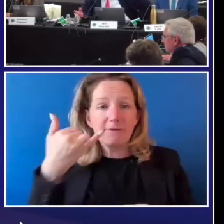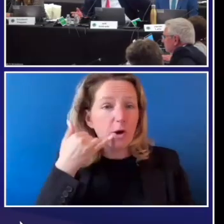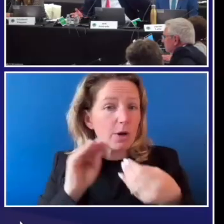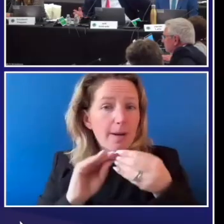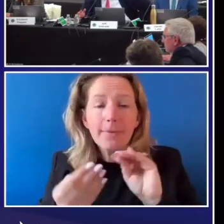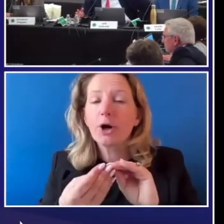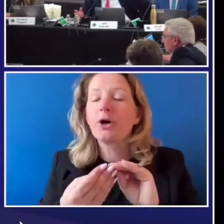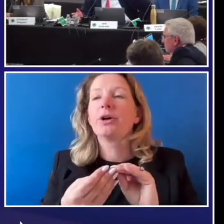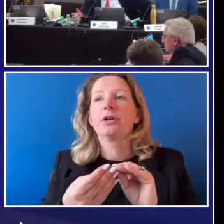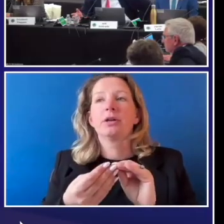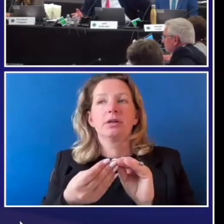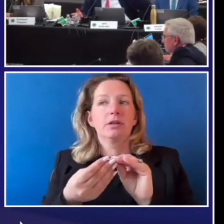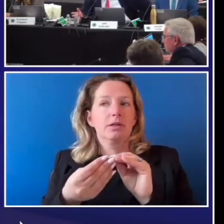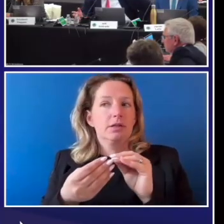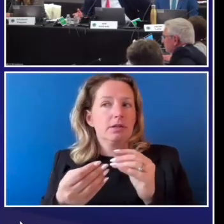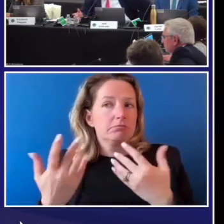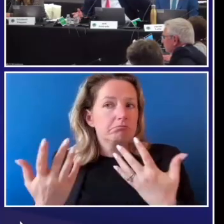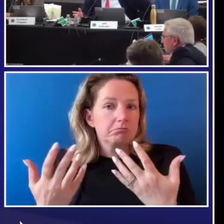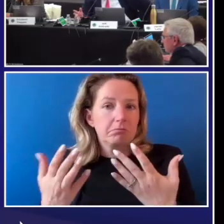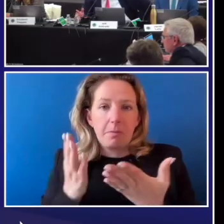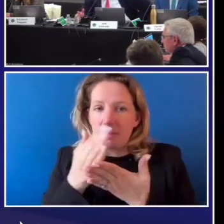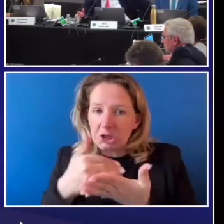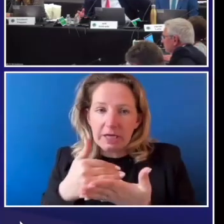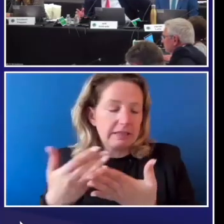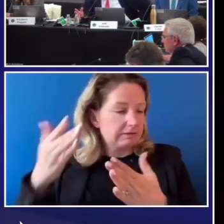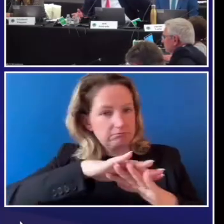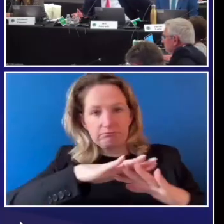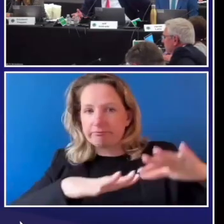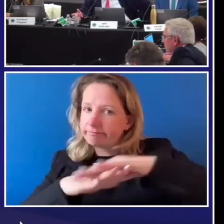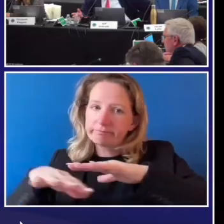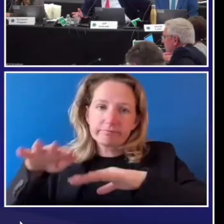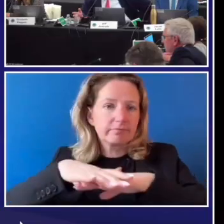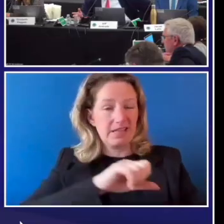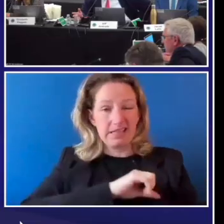you have issues with budgets and personnel decisions and things like that.